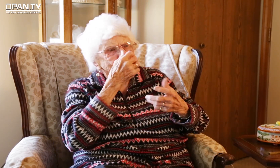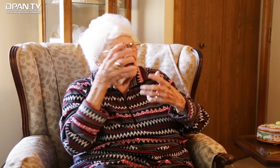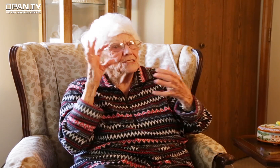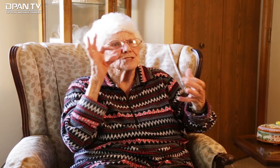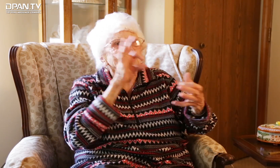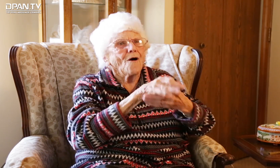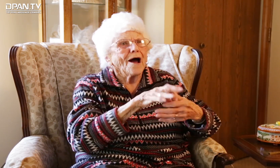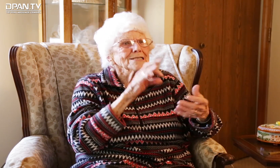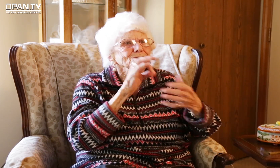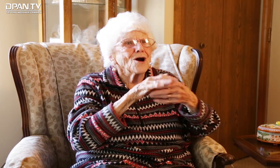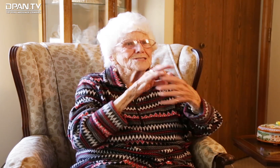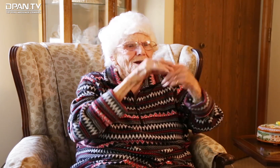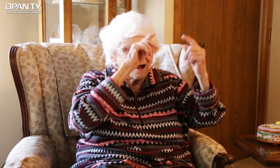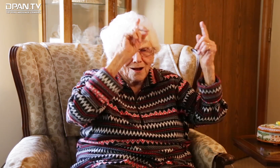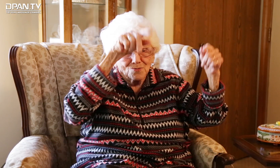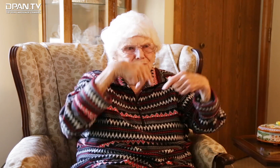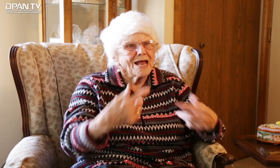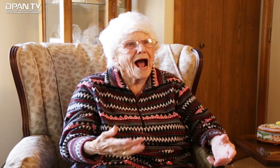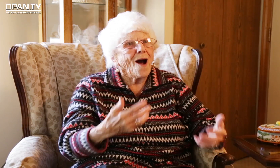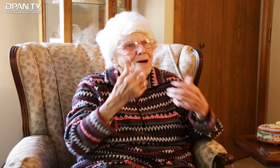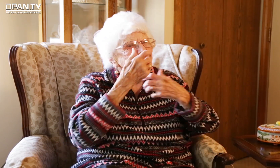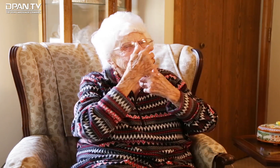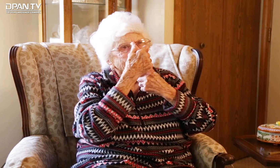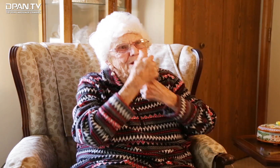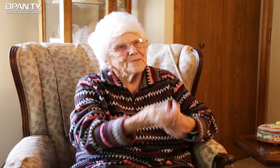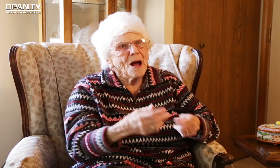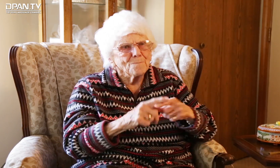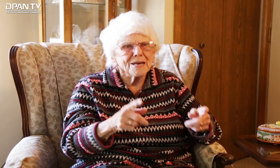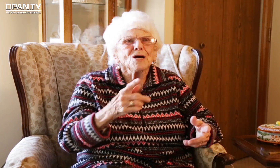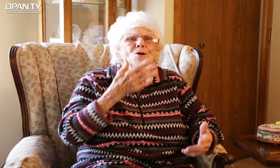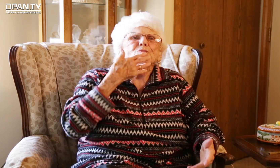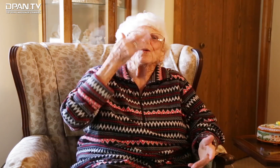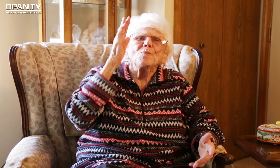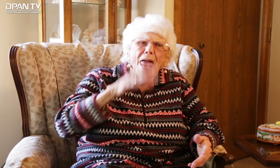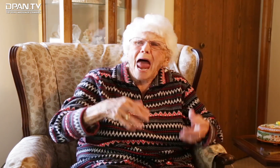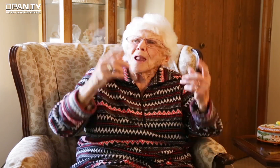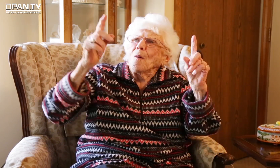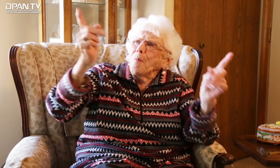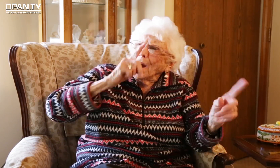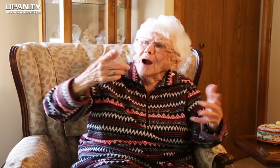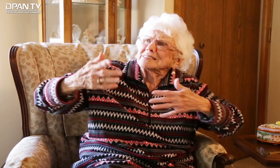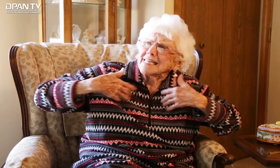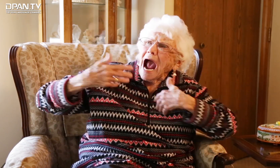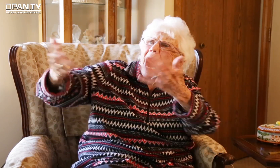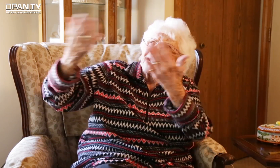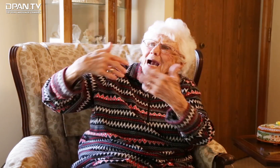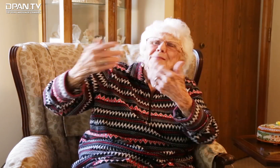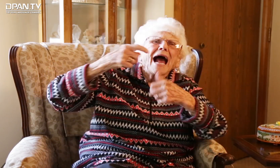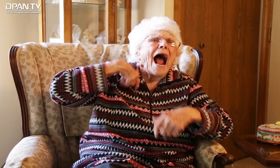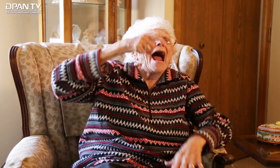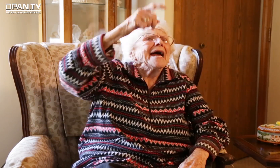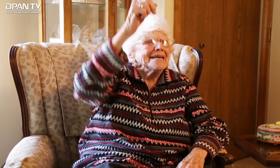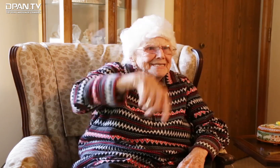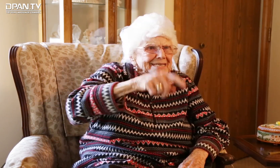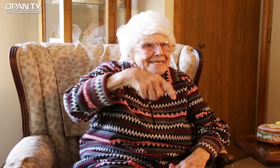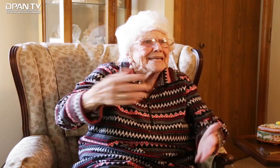I joined in many ventures up to now. So interesting, but too bad... WHERE ARE THE YOUNG PEOPLE?